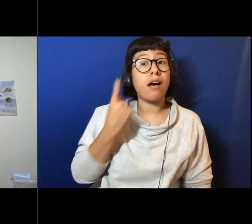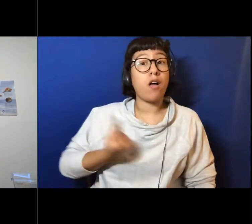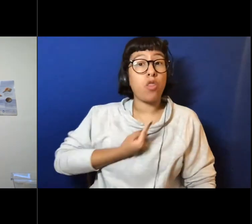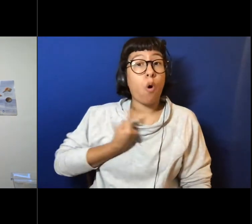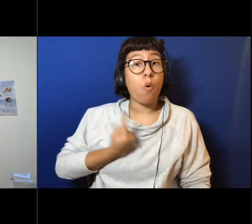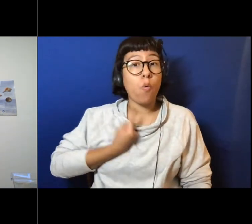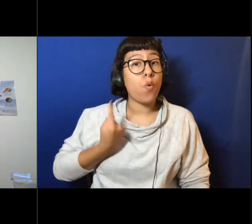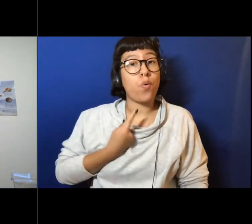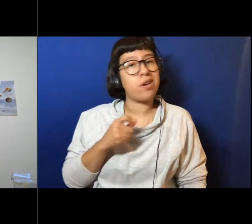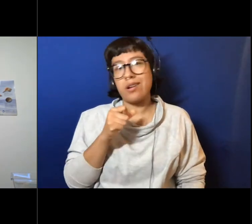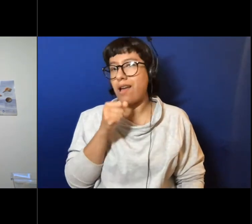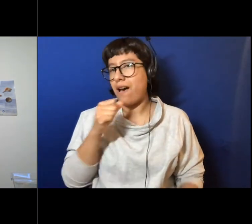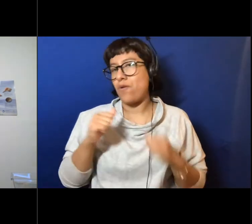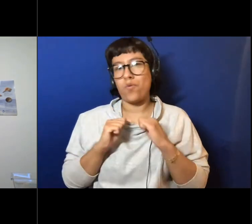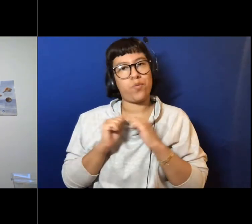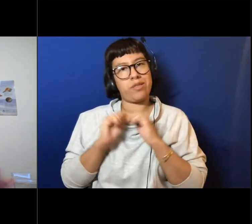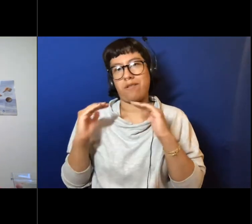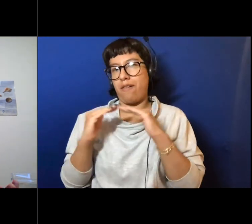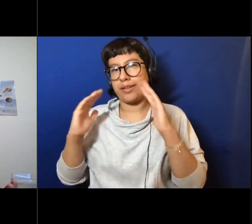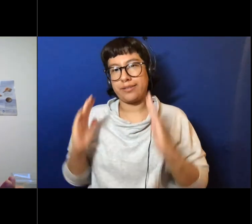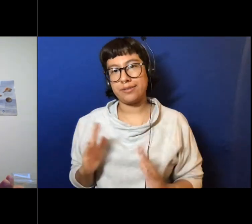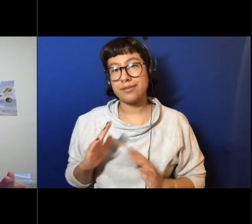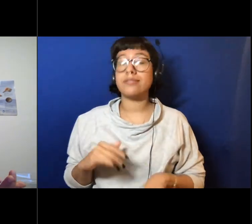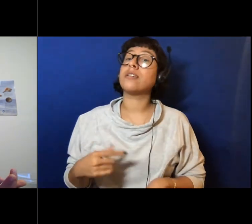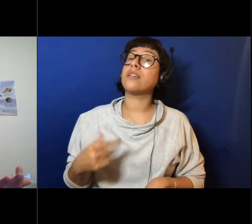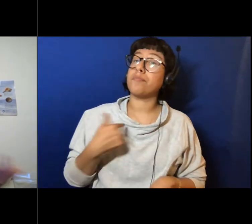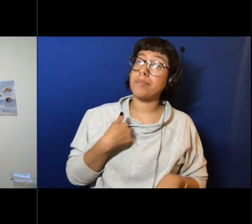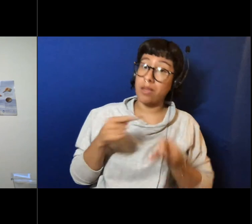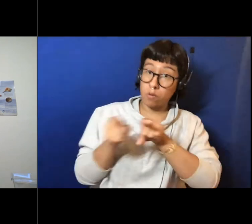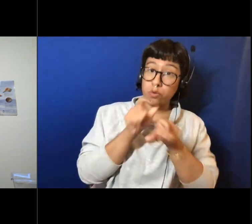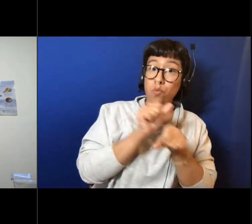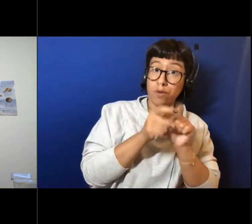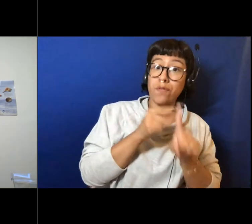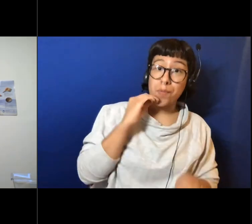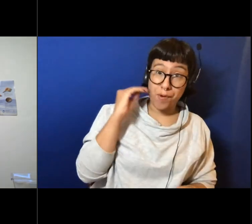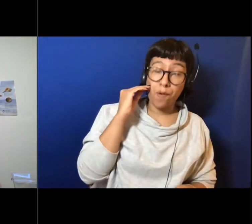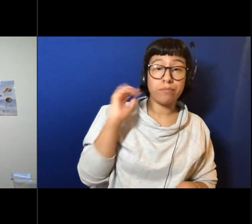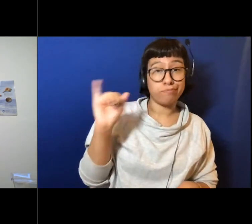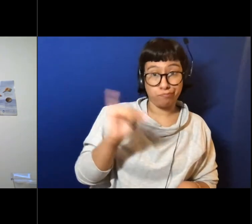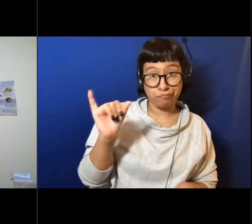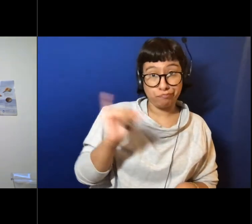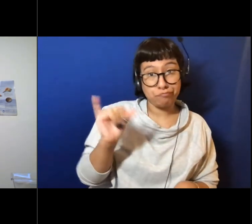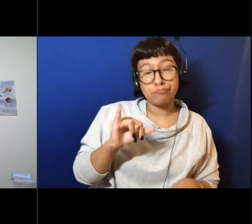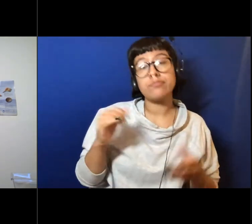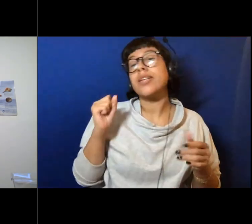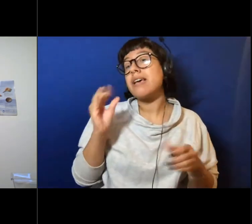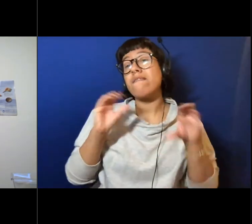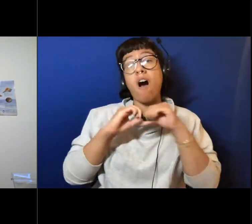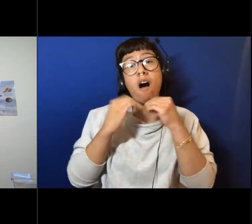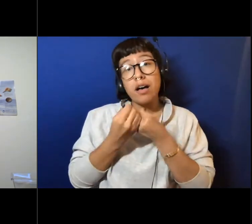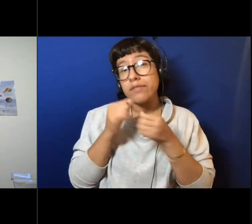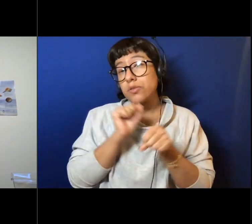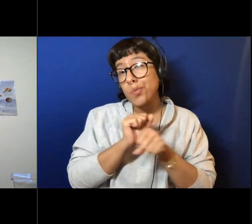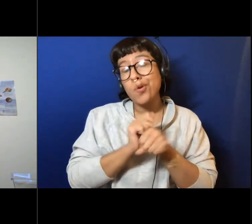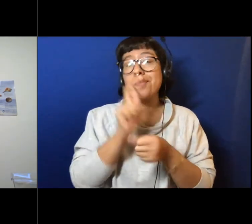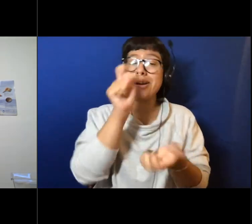And then if I'm working from home, like a lot of people, when I just have office work or when I'm just writing things.